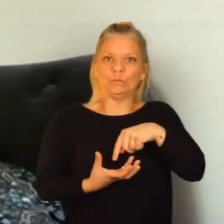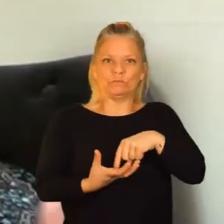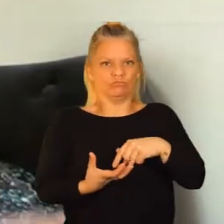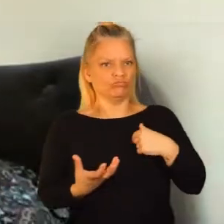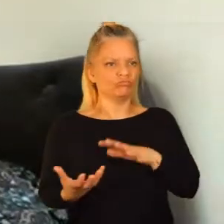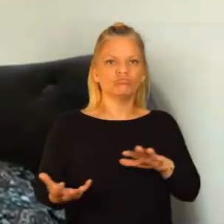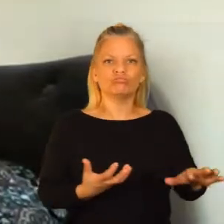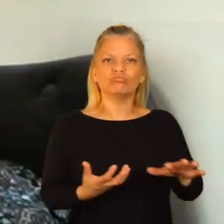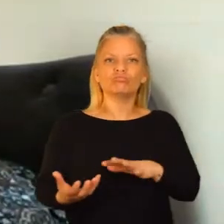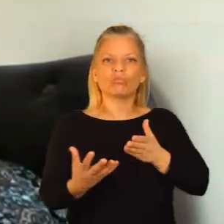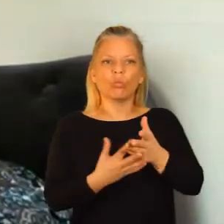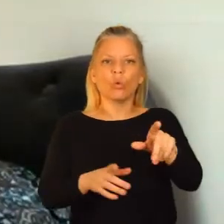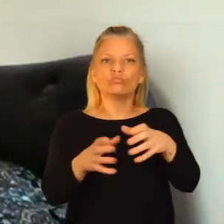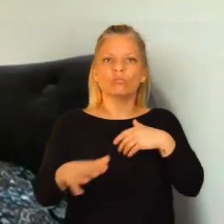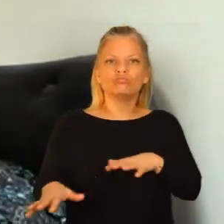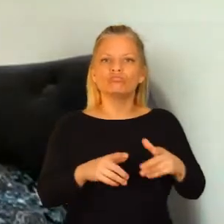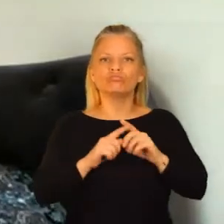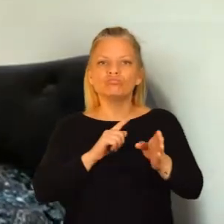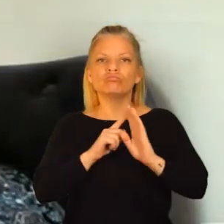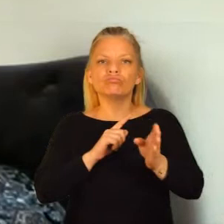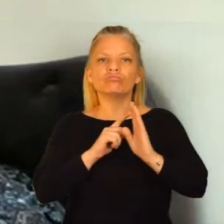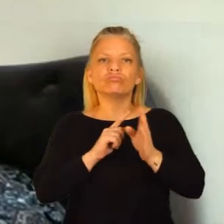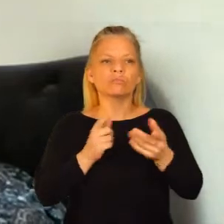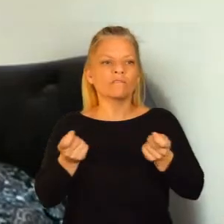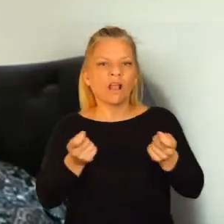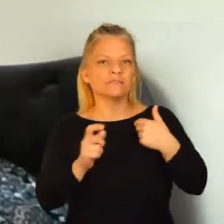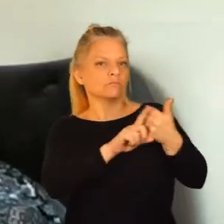group. Why am I even in the group? Could the group just be there without me? And possibly,